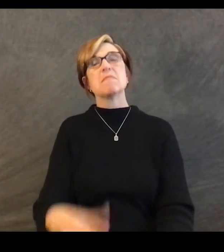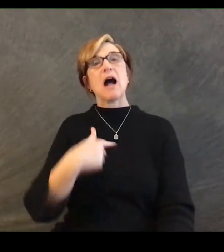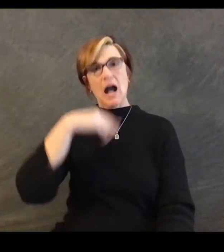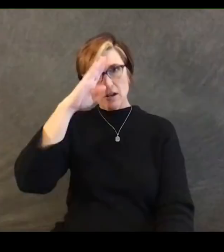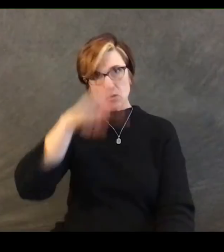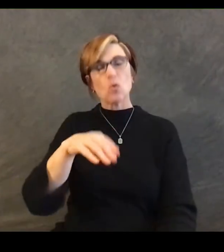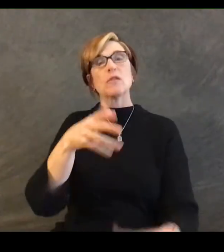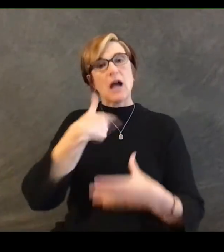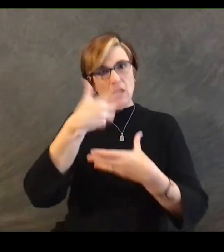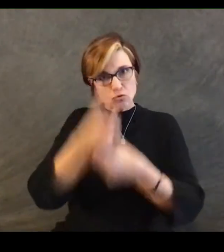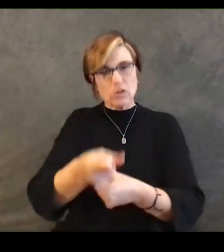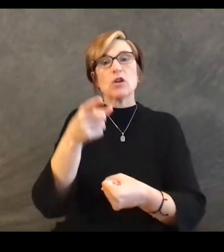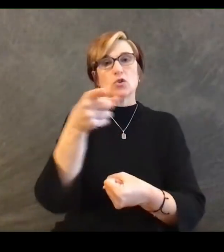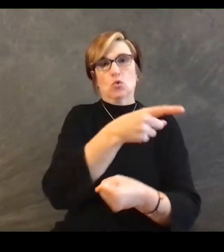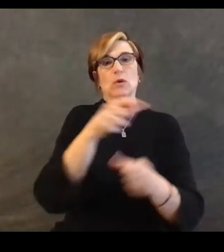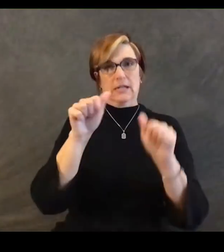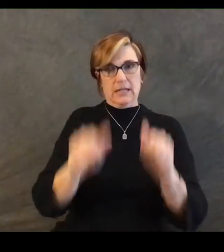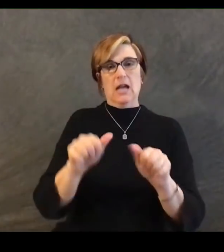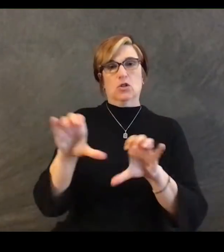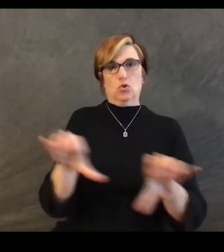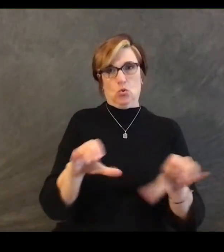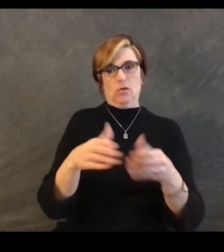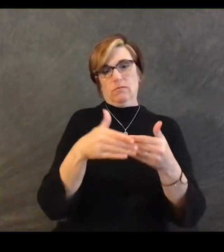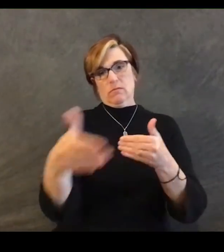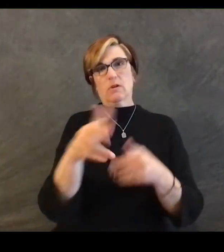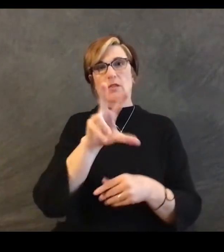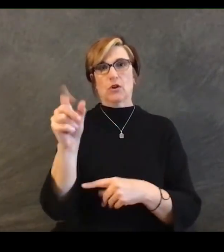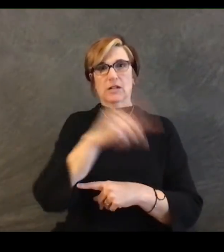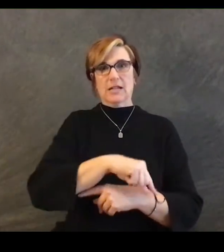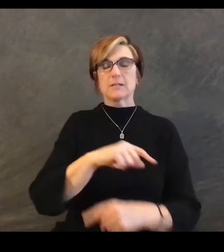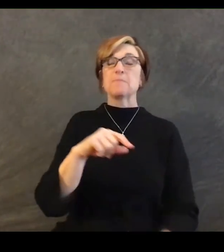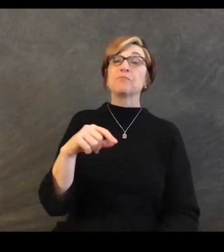said the other day and on one of the one of the interviews we are a very strong